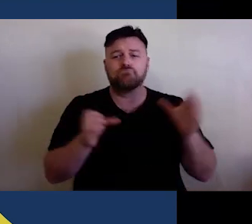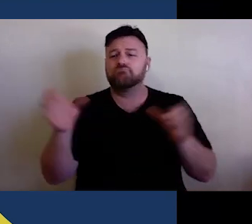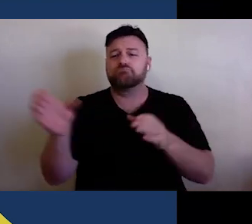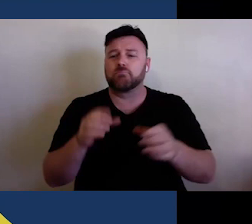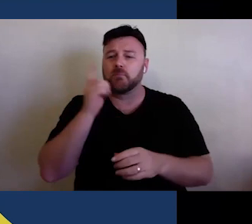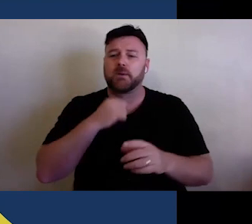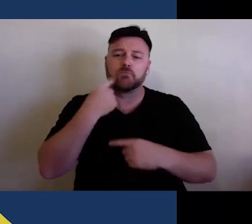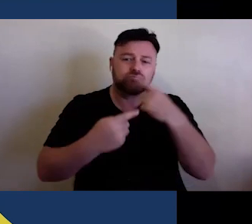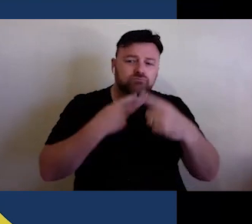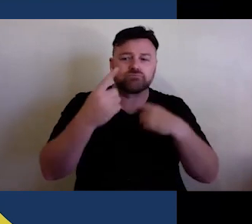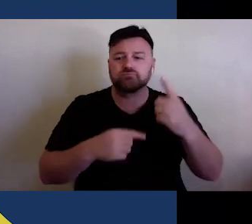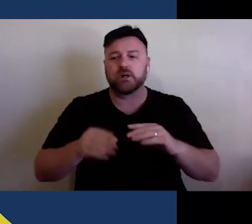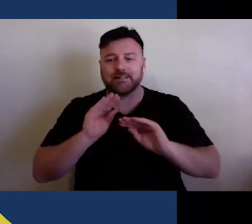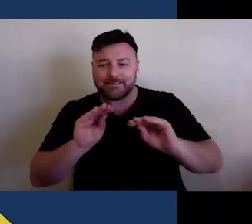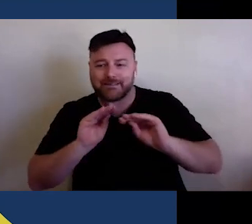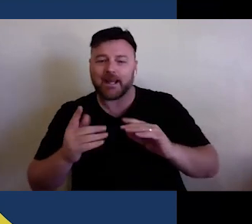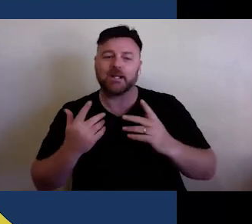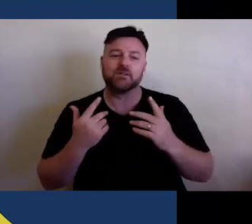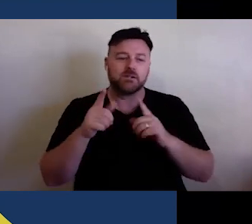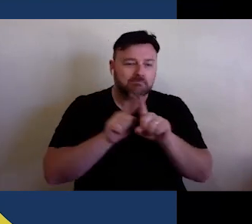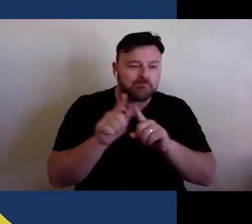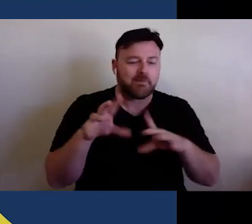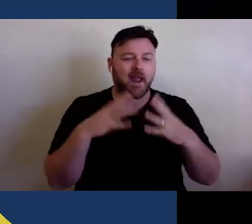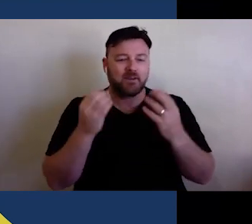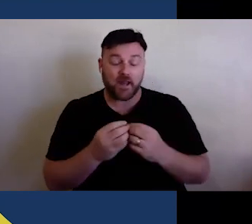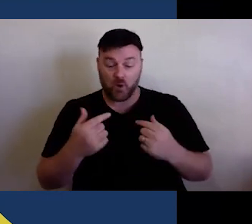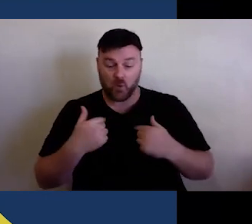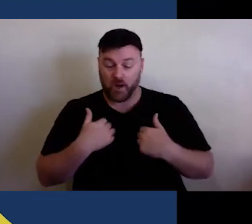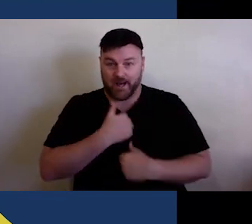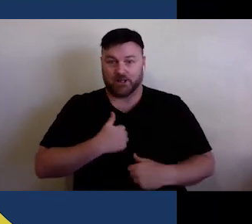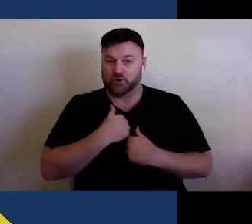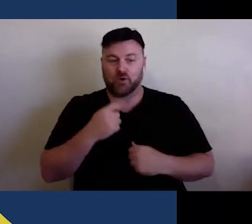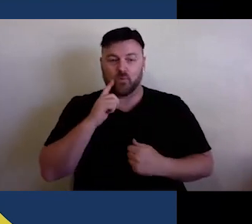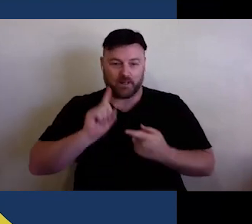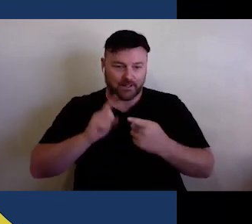with you together and continueploring our leadership, practices and digital capabilities. Please feel free to share these